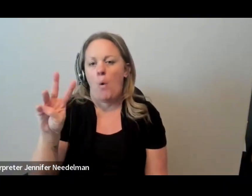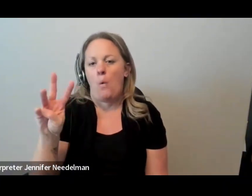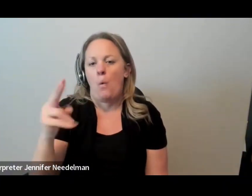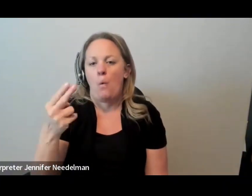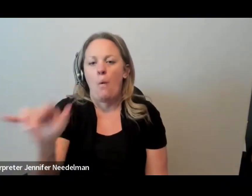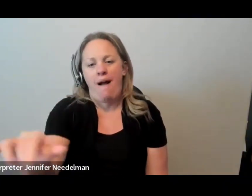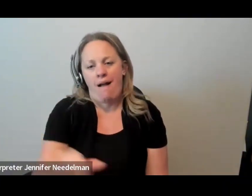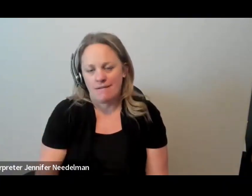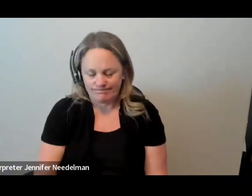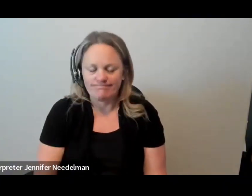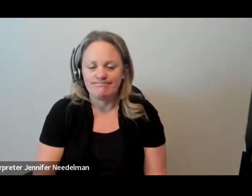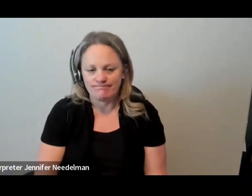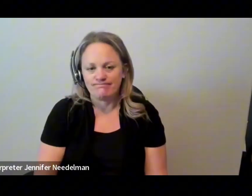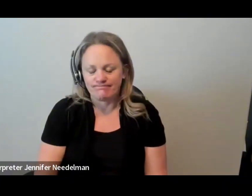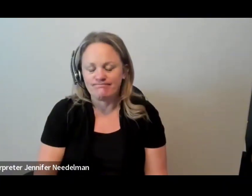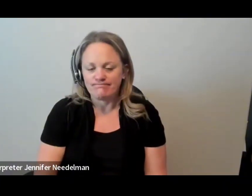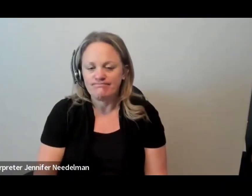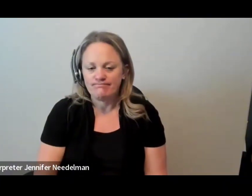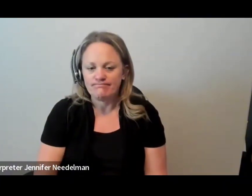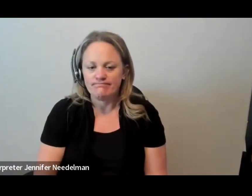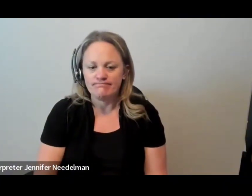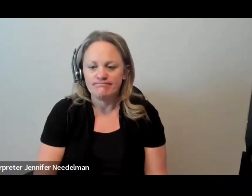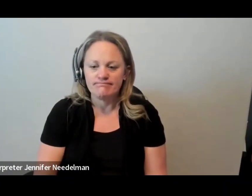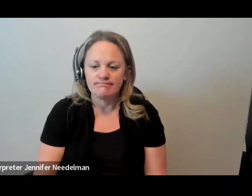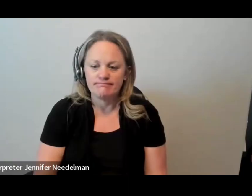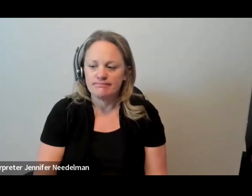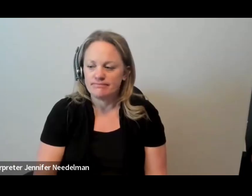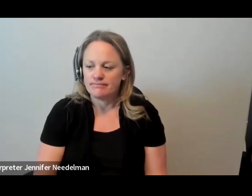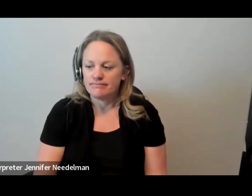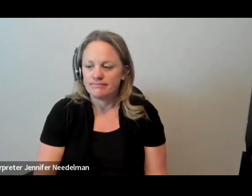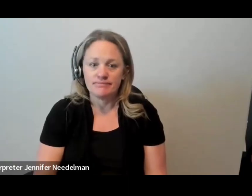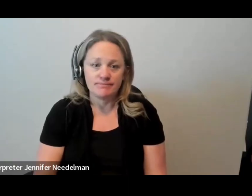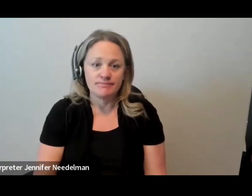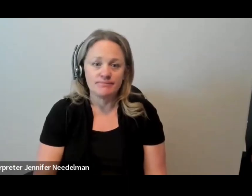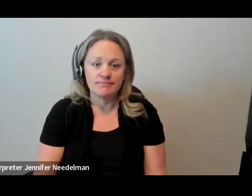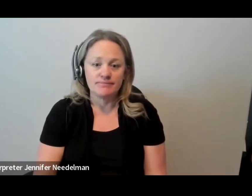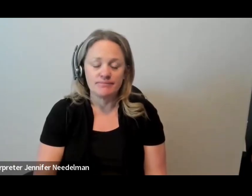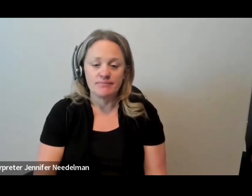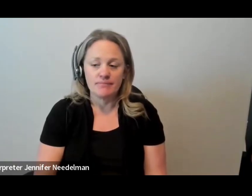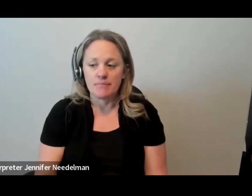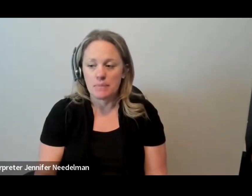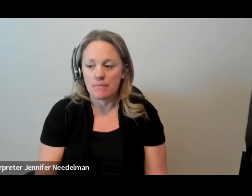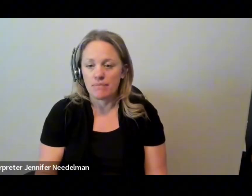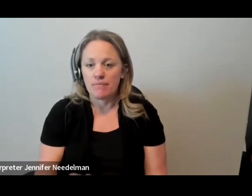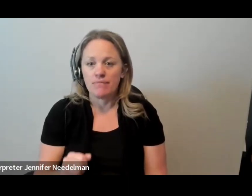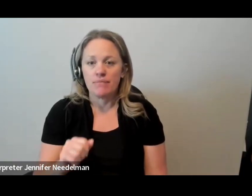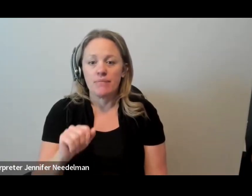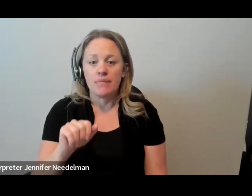Yeah. And please others, Molly, Blake, chime in.